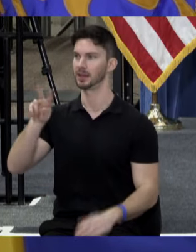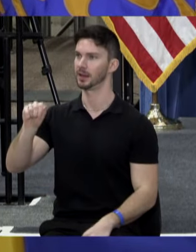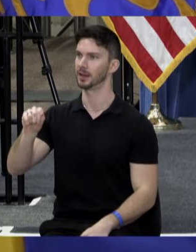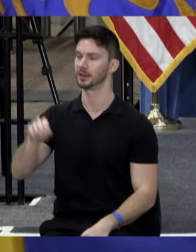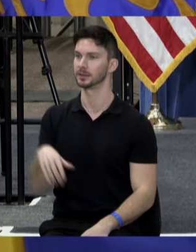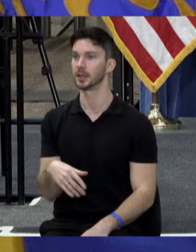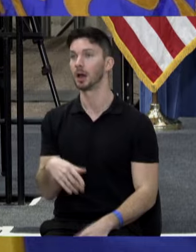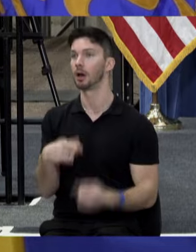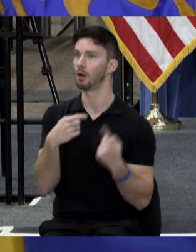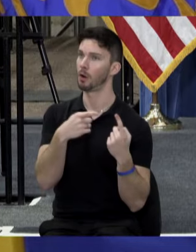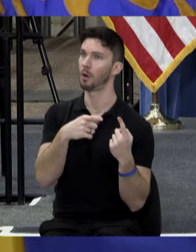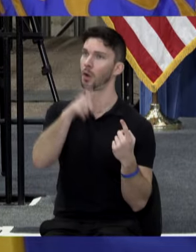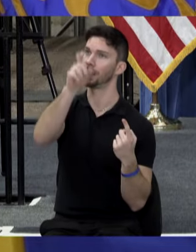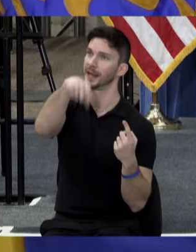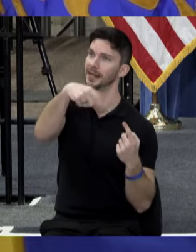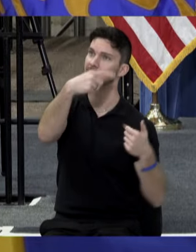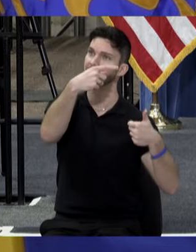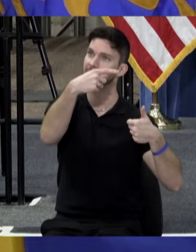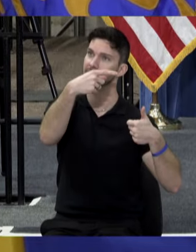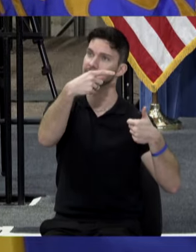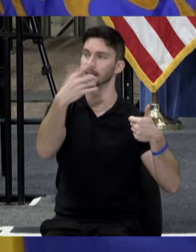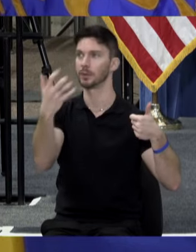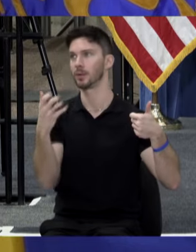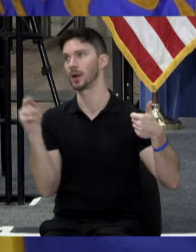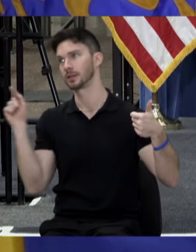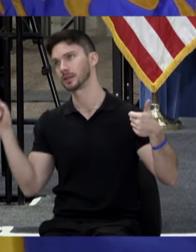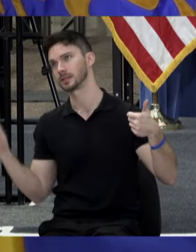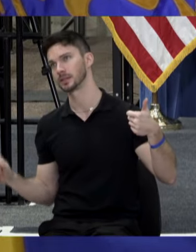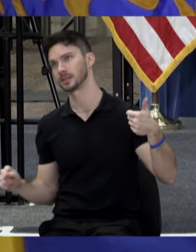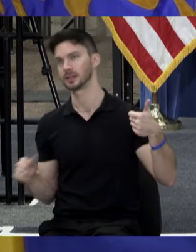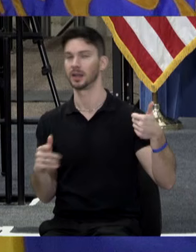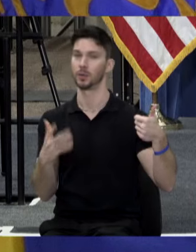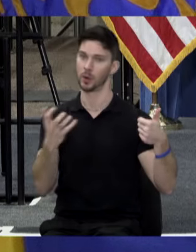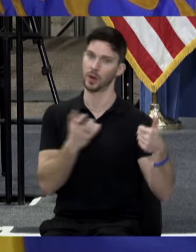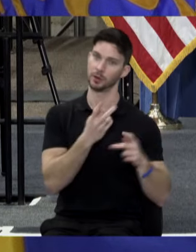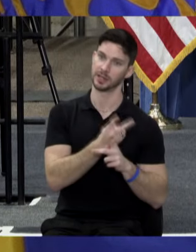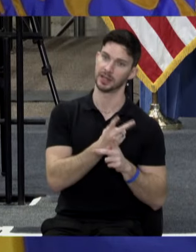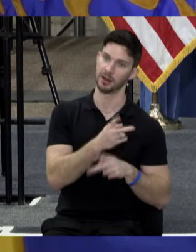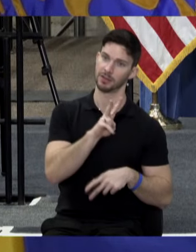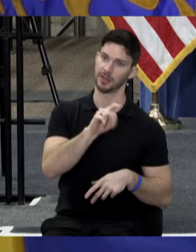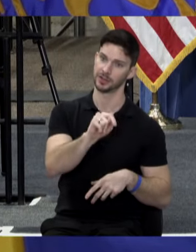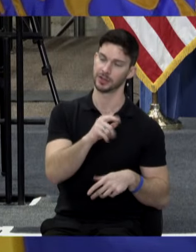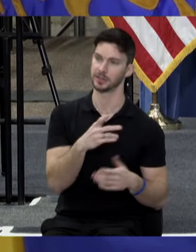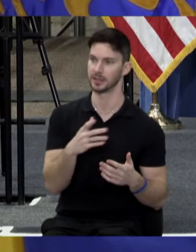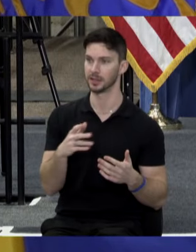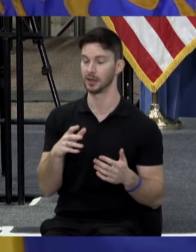well they need that and, yes, we want to take care of our veterans. And oh my gosh, whatever you do,